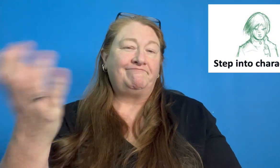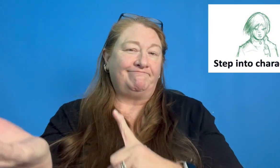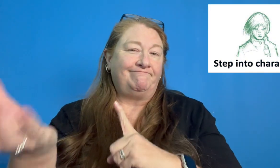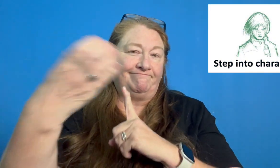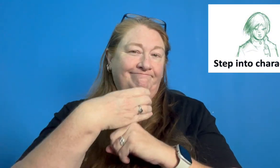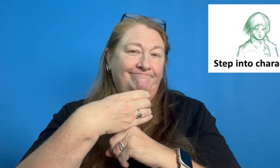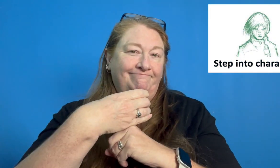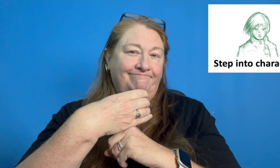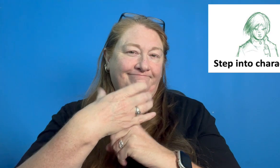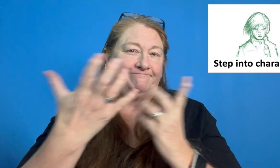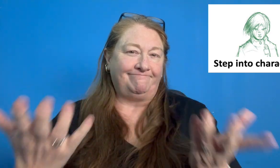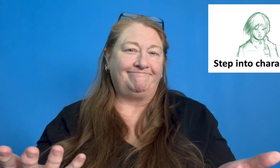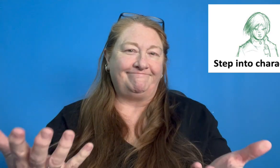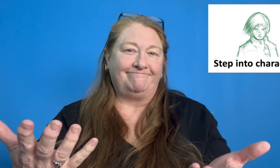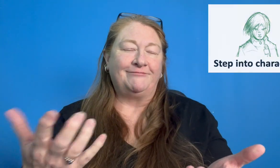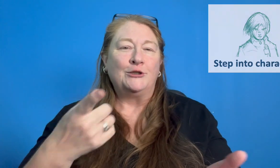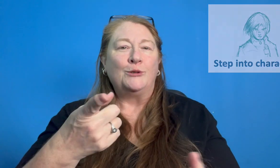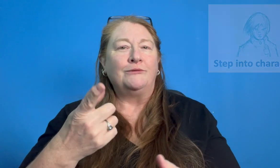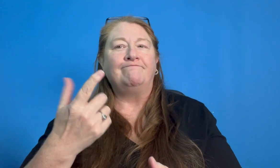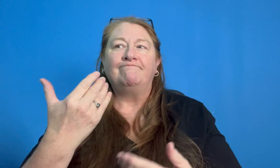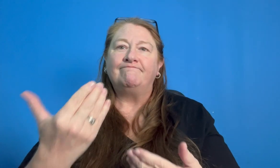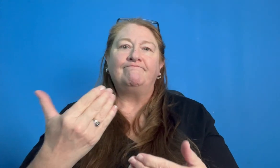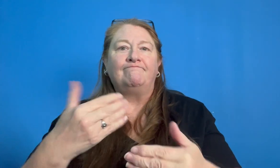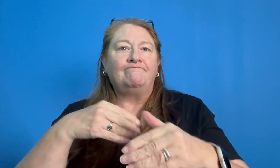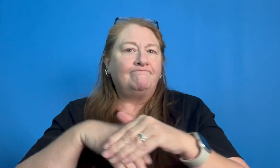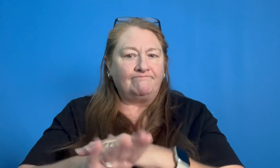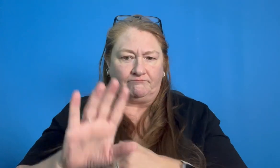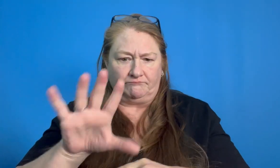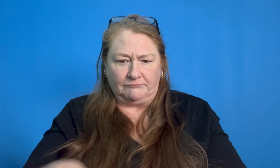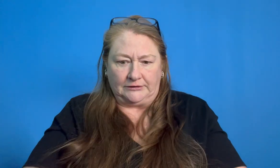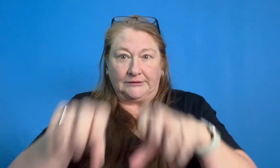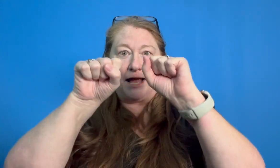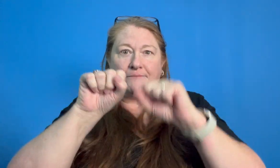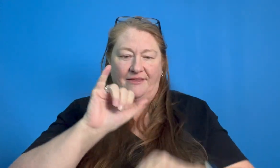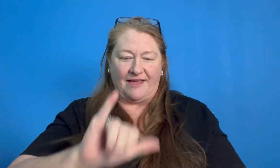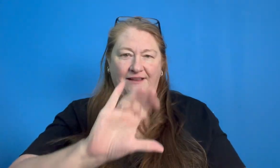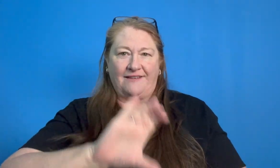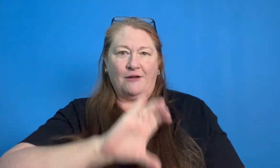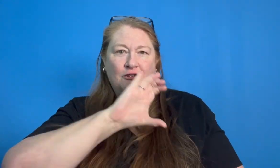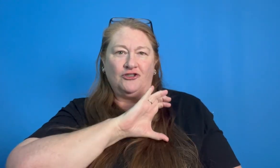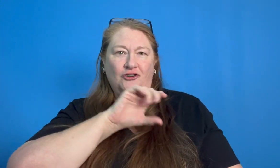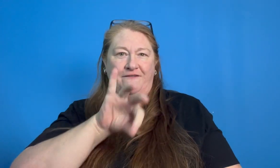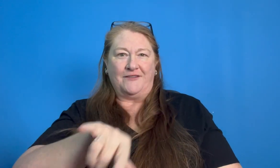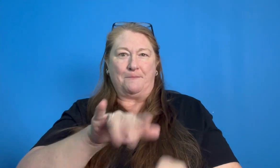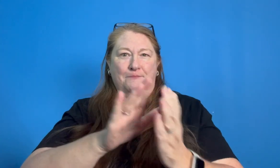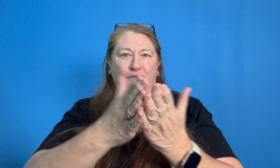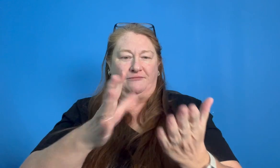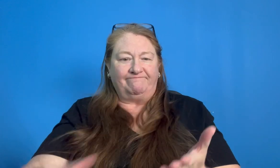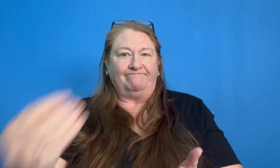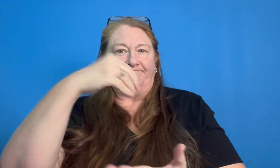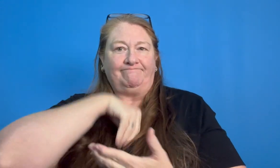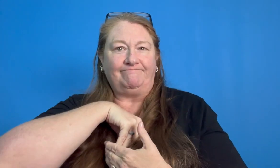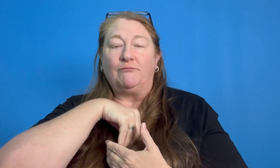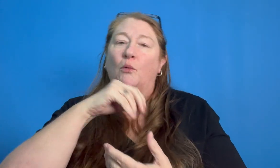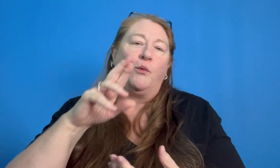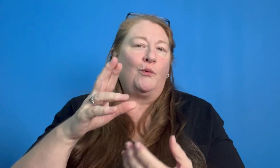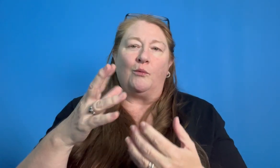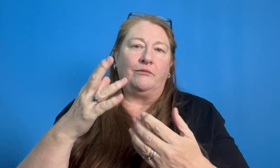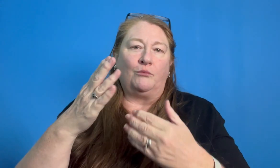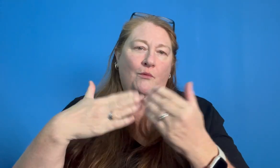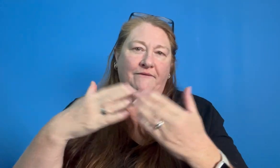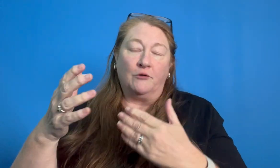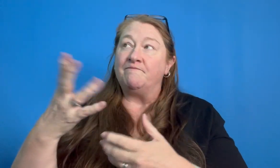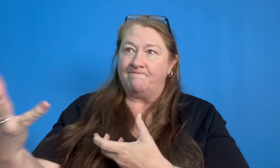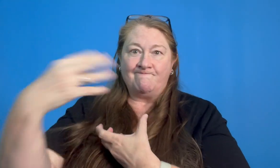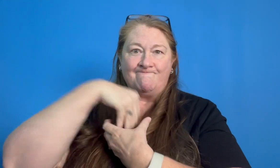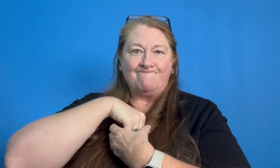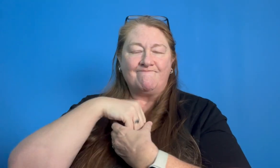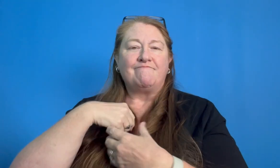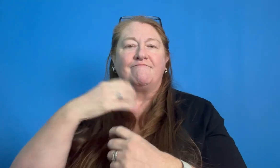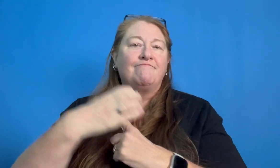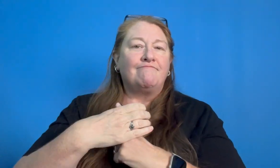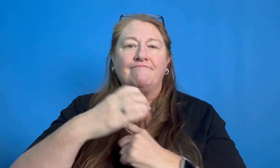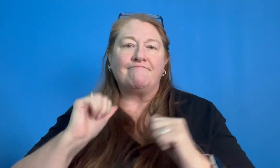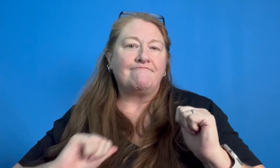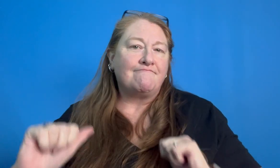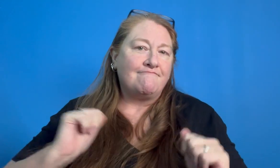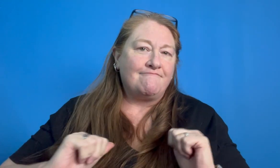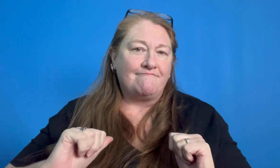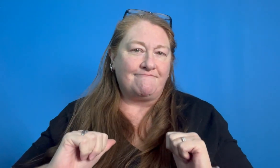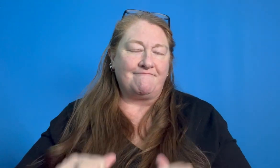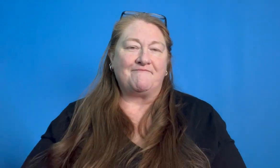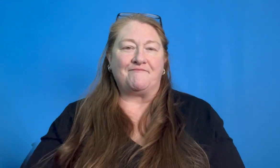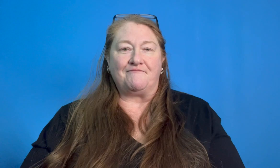Step into character - take over the character’s characteristics and role play.